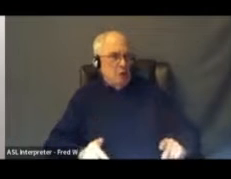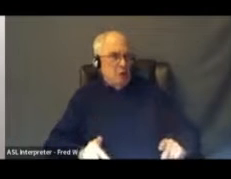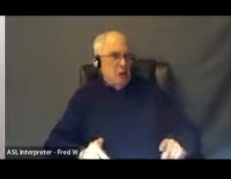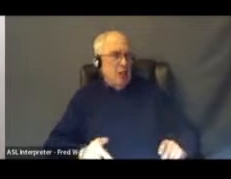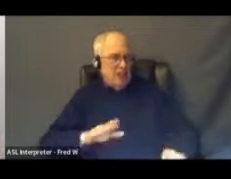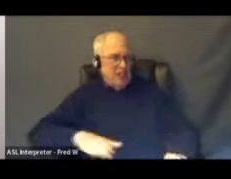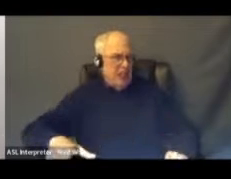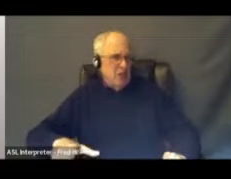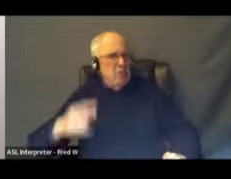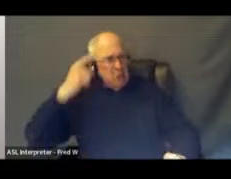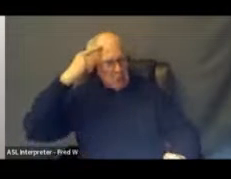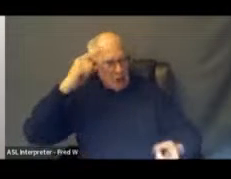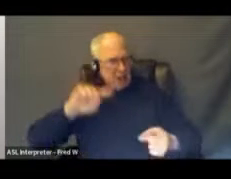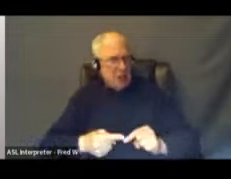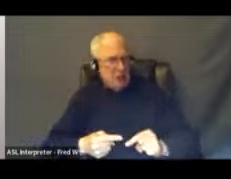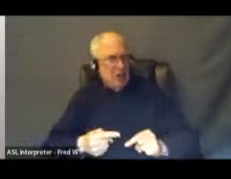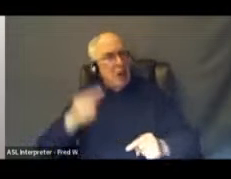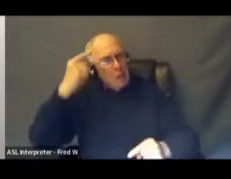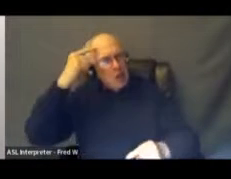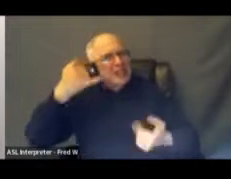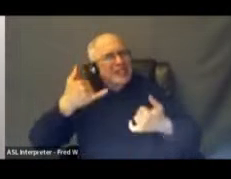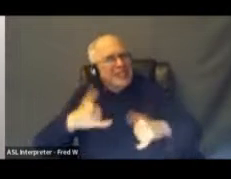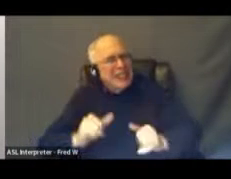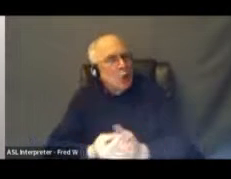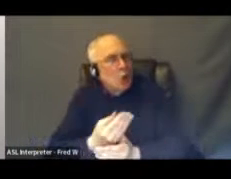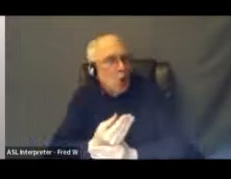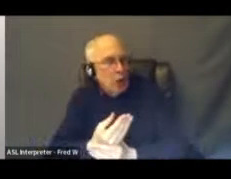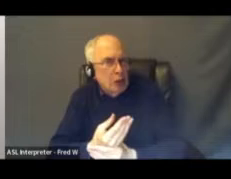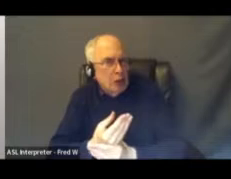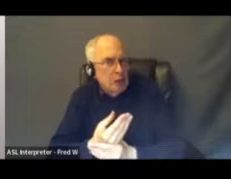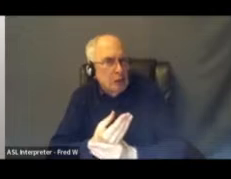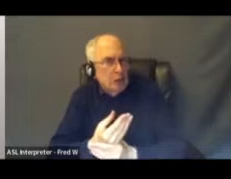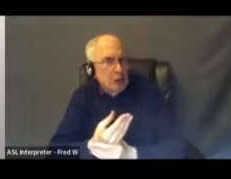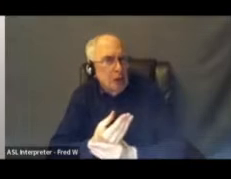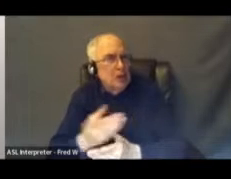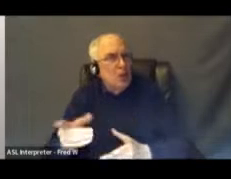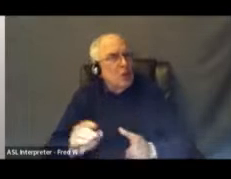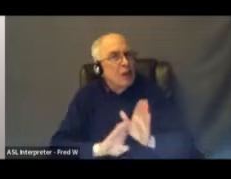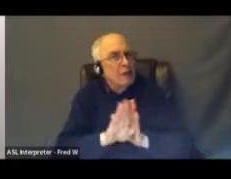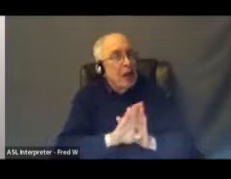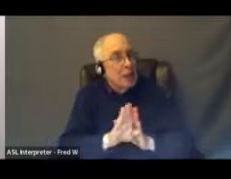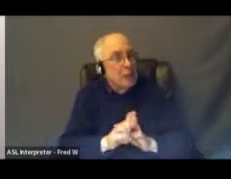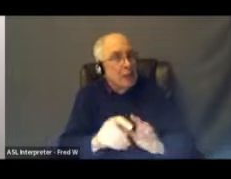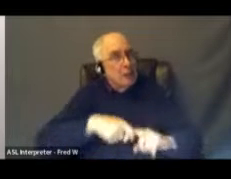developmental stages. And with loss of consciousness, that development was placed on pause, and injury to those brain cells,